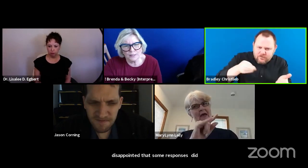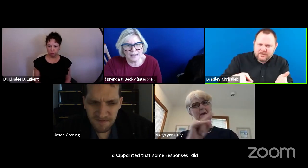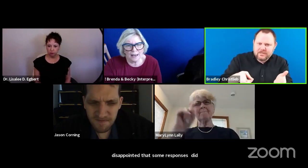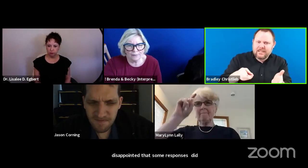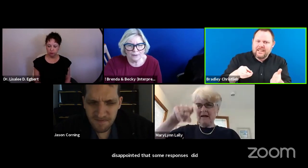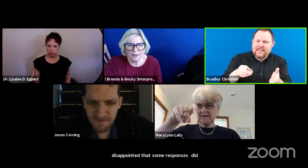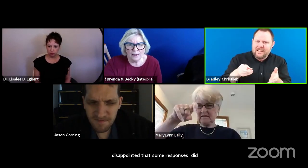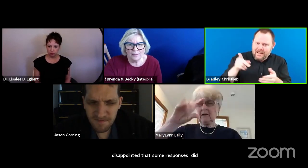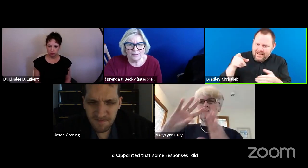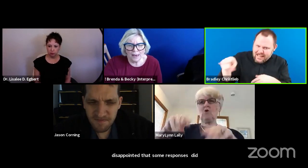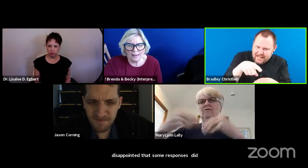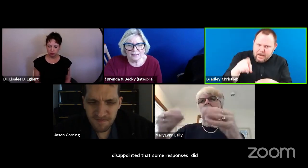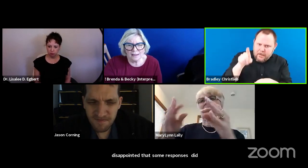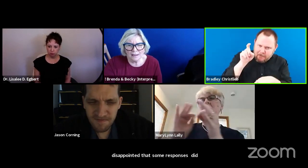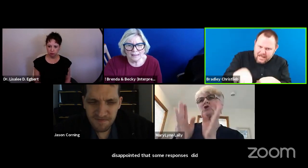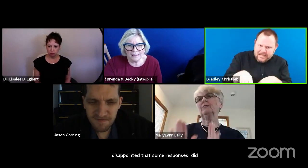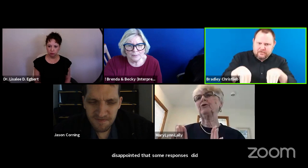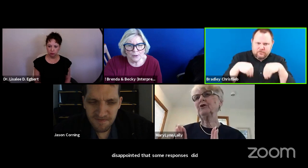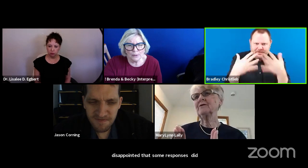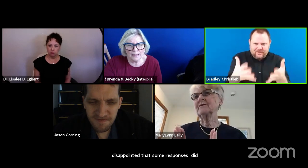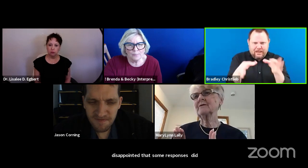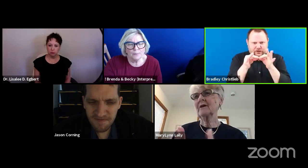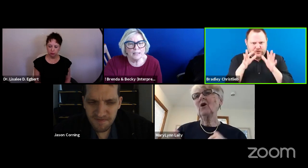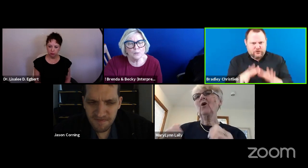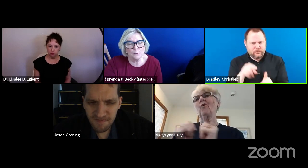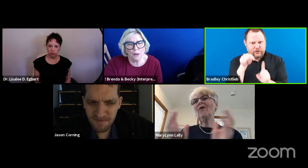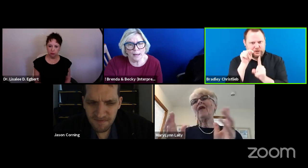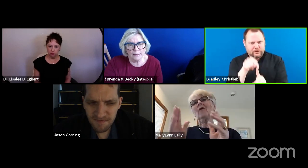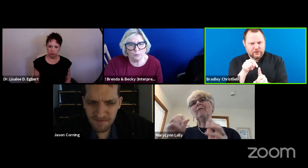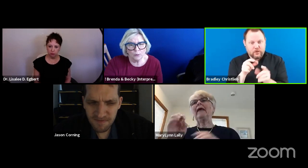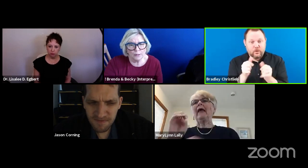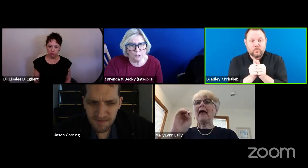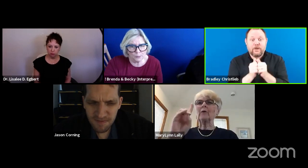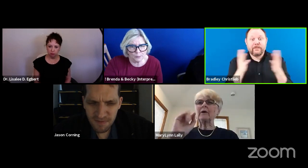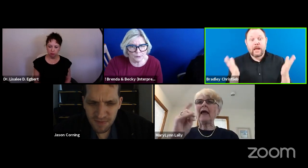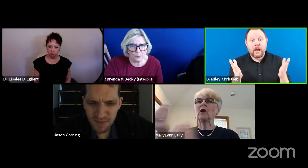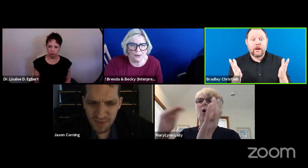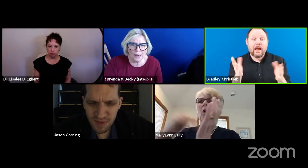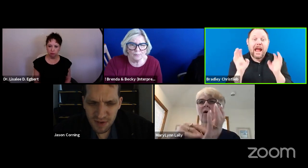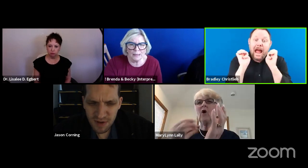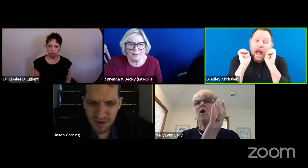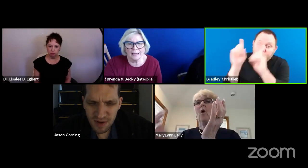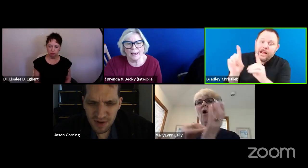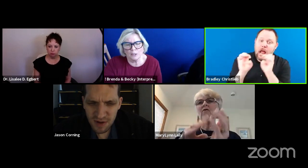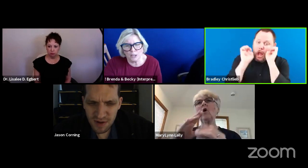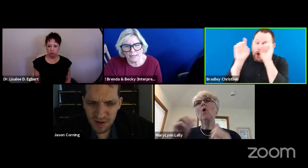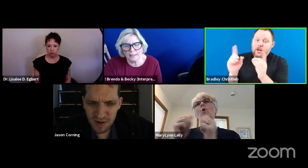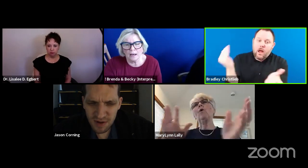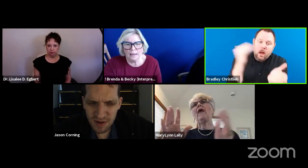Deaf, let them know that they need to provide interpreters, without being educated again